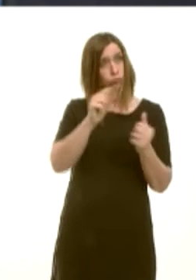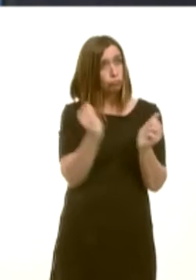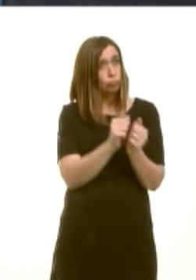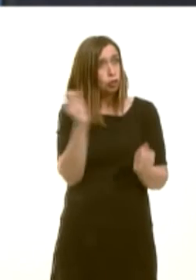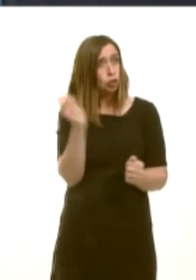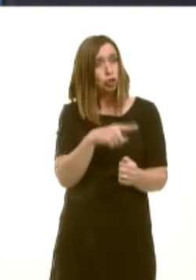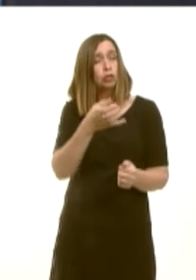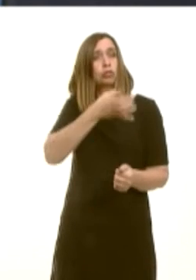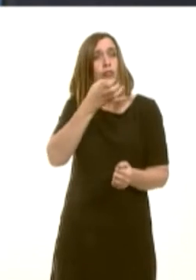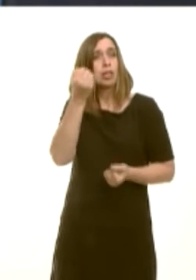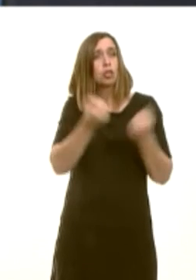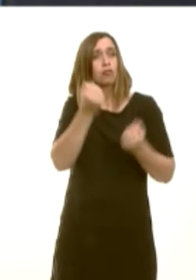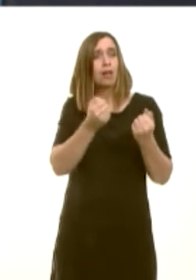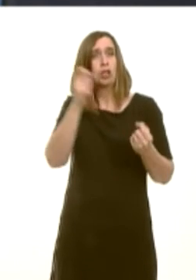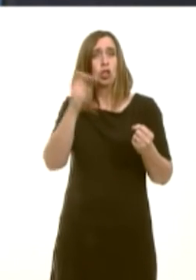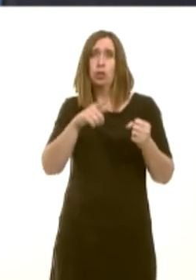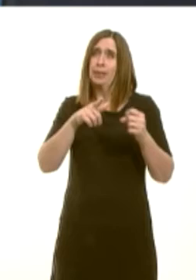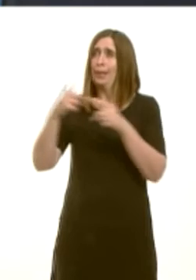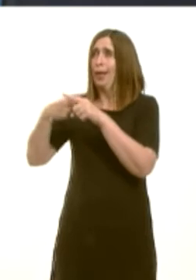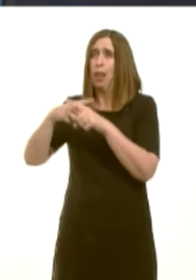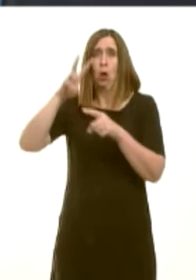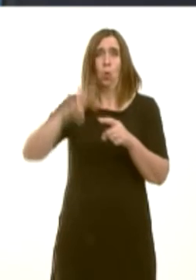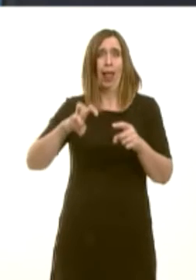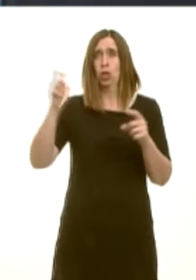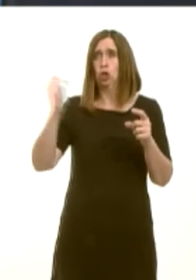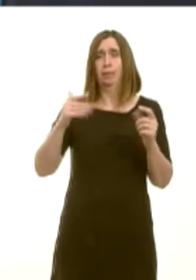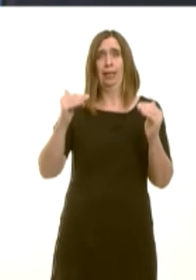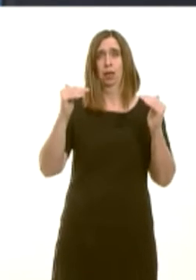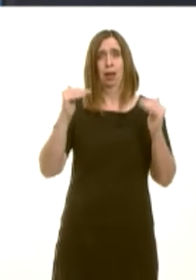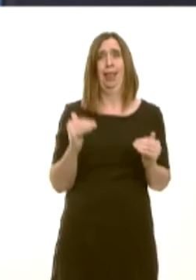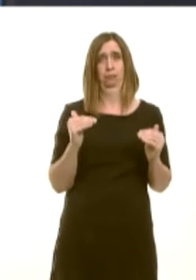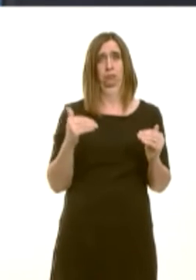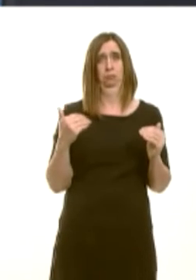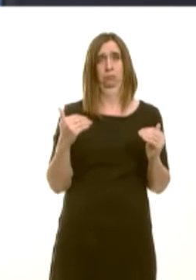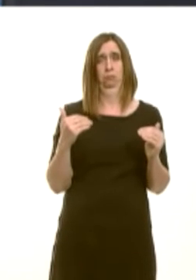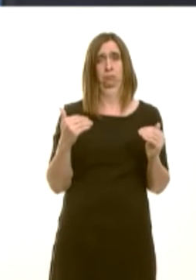the drink-drive limit across England and Wales, and if theyíre not prepared to do so to allow